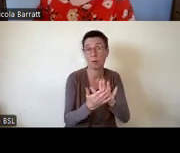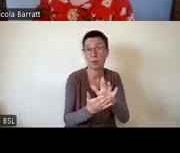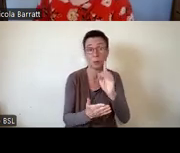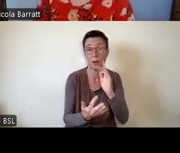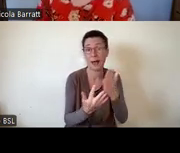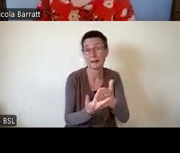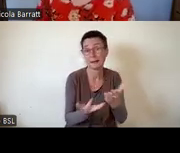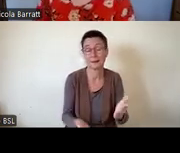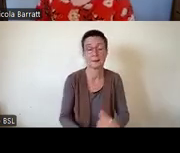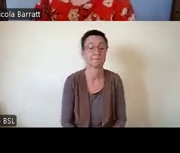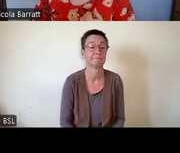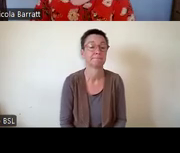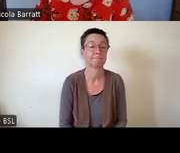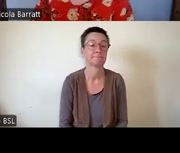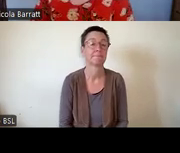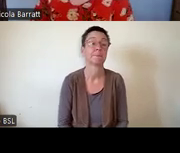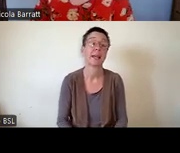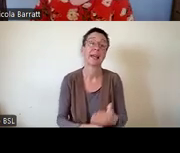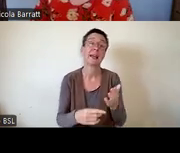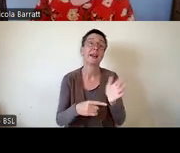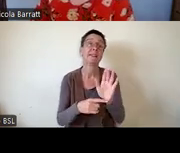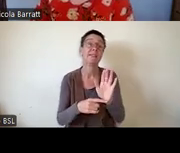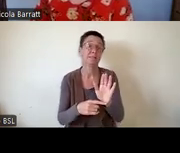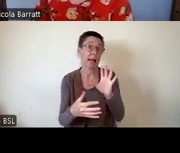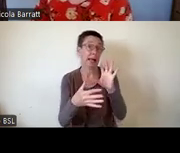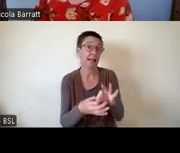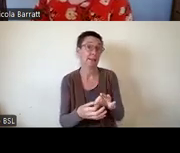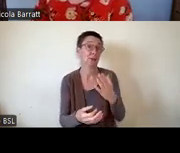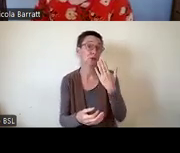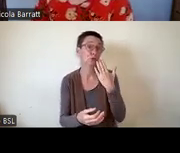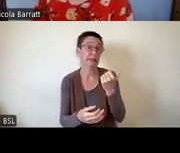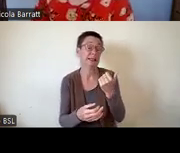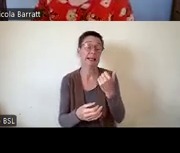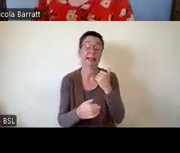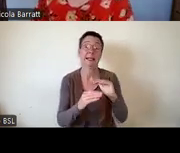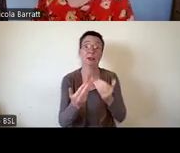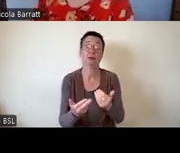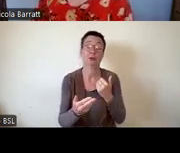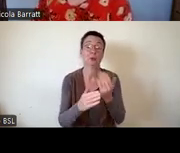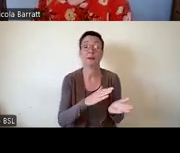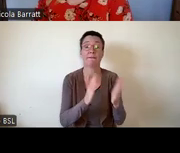Video. LinkedIn recently introduced vertical video. They're really keen on pushing it.